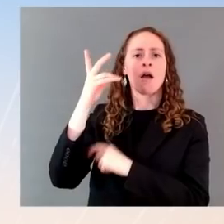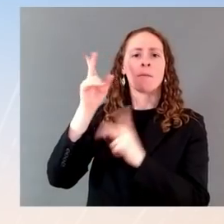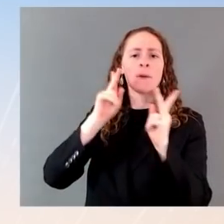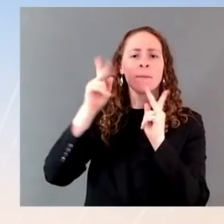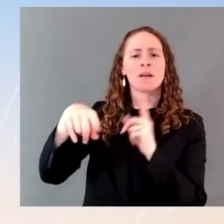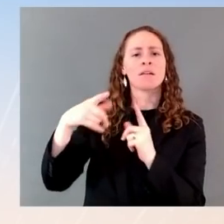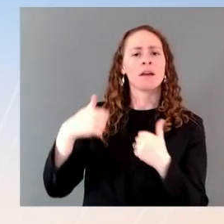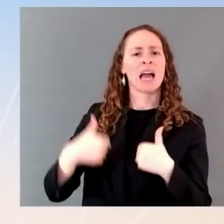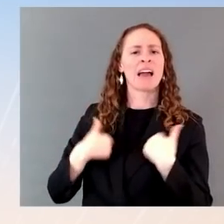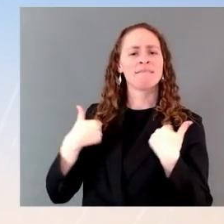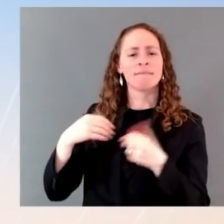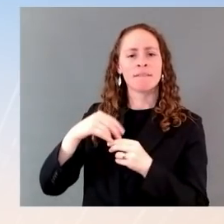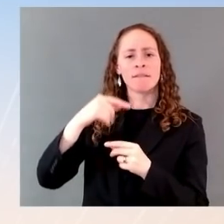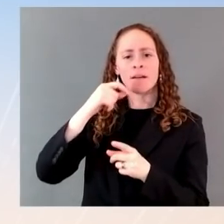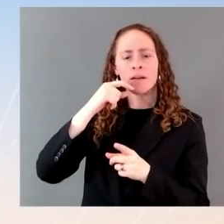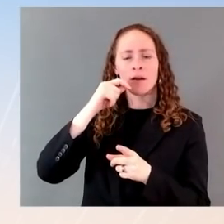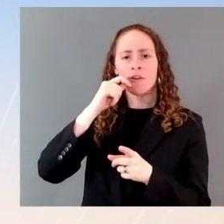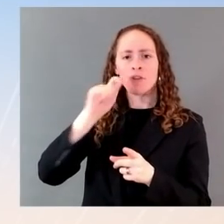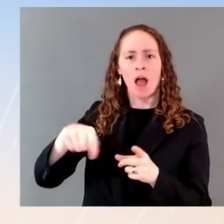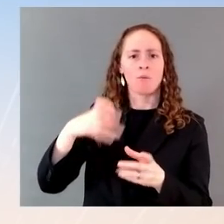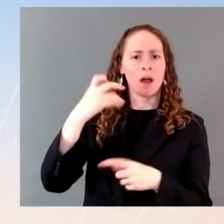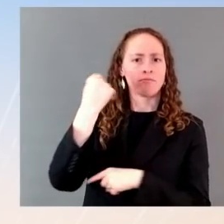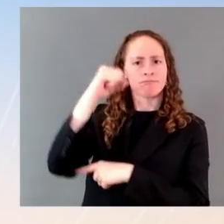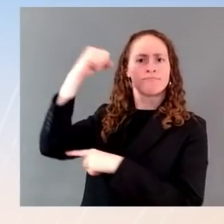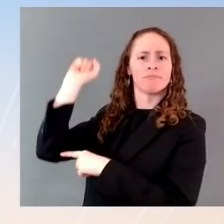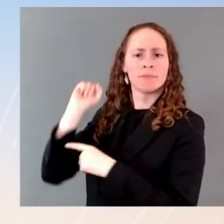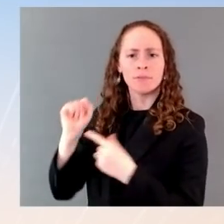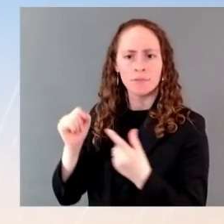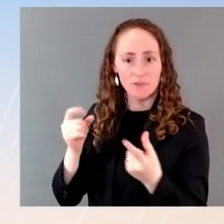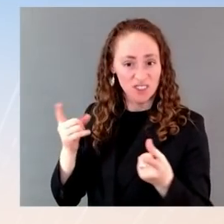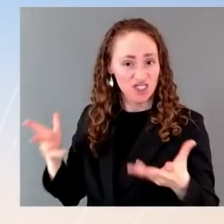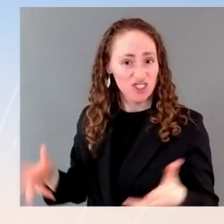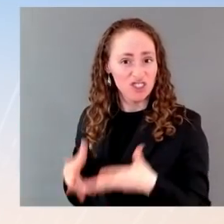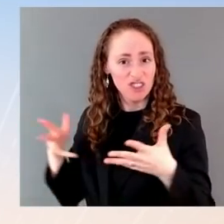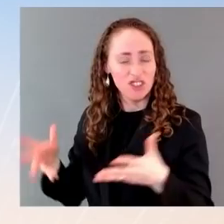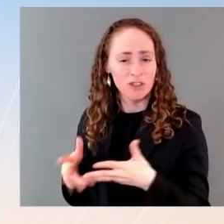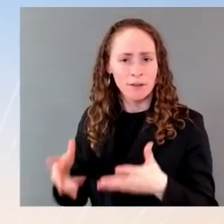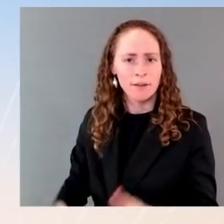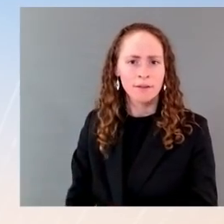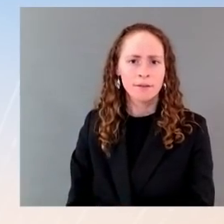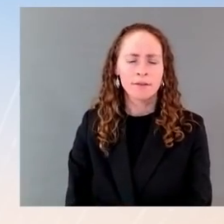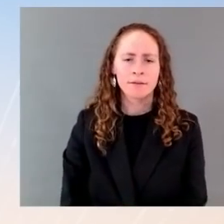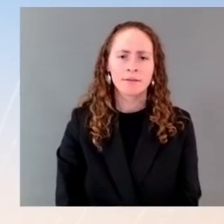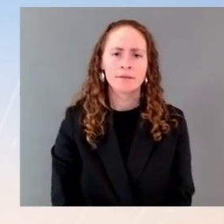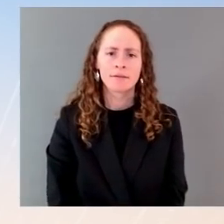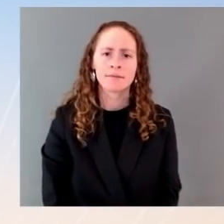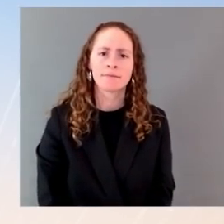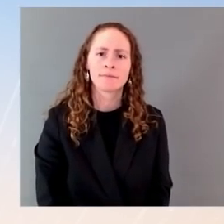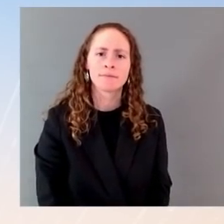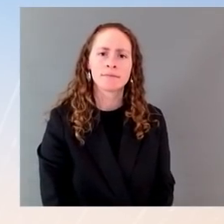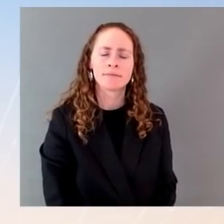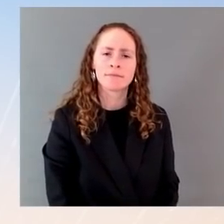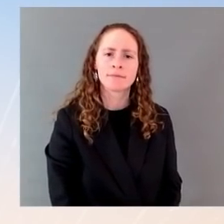maybe follow up with troops into the Donbas in a way that he hasn't before or similar sort of first-step measures